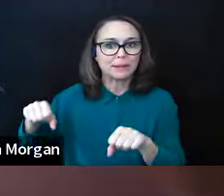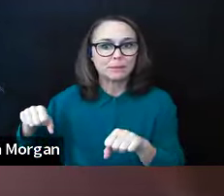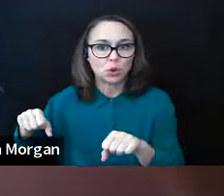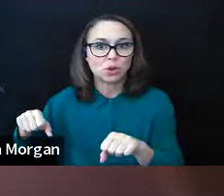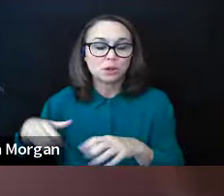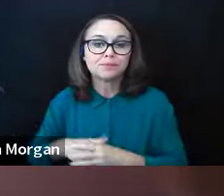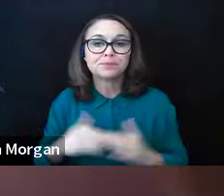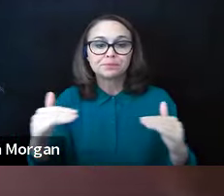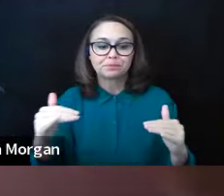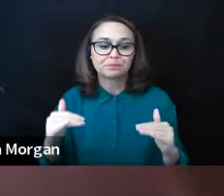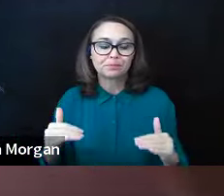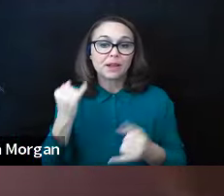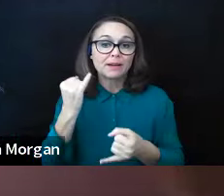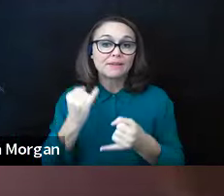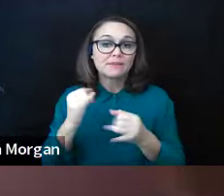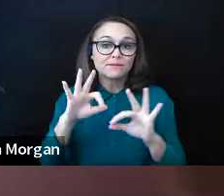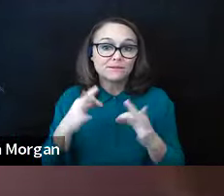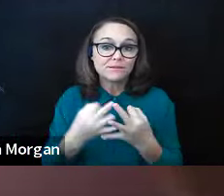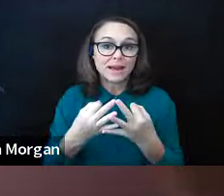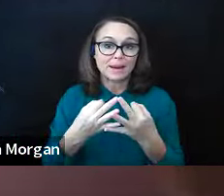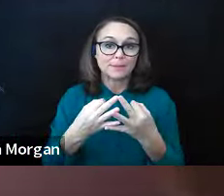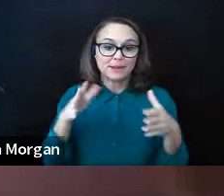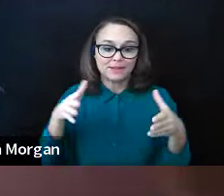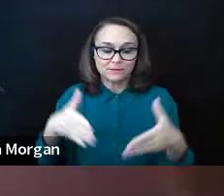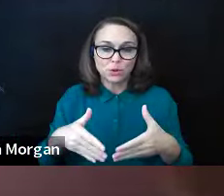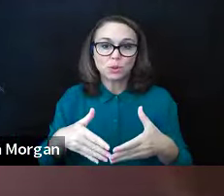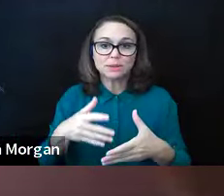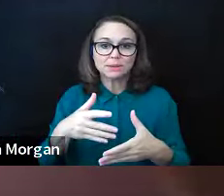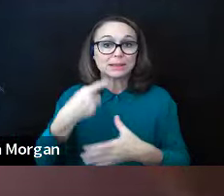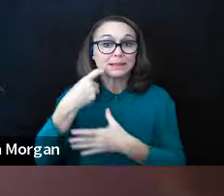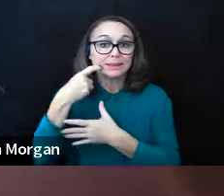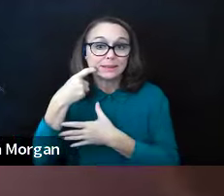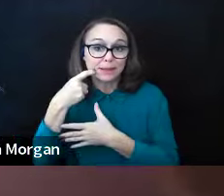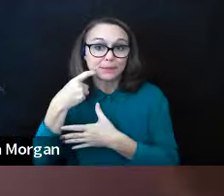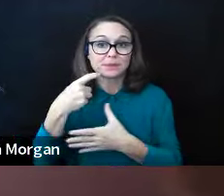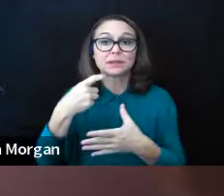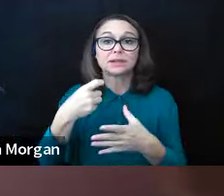finally, family centered substance use treatment programs which simultaneously treat parental